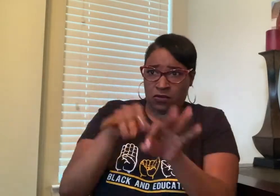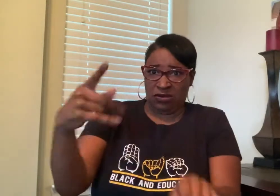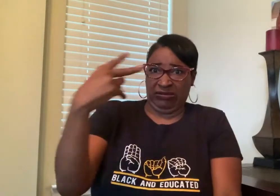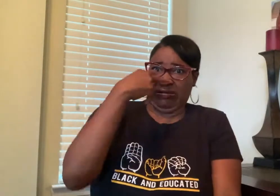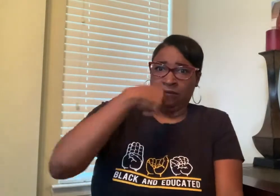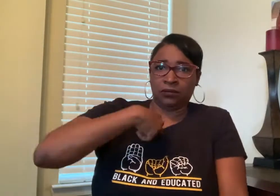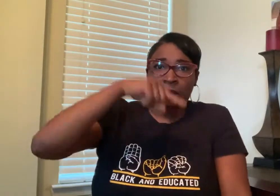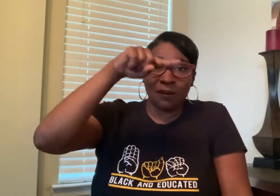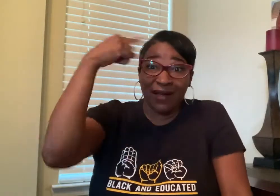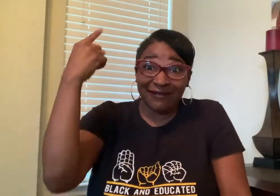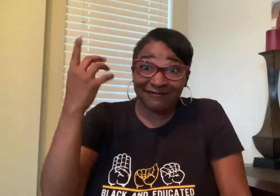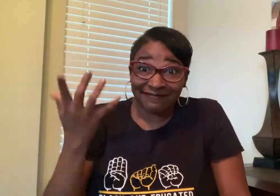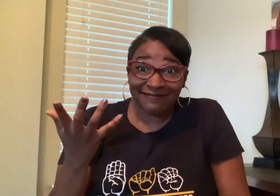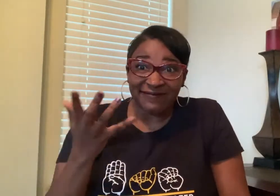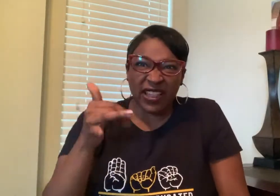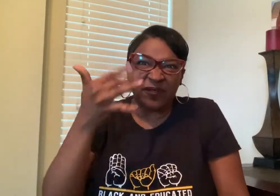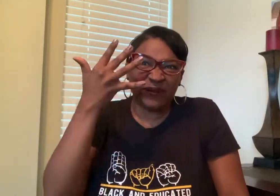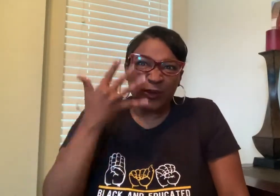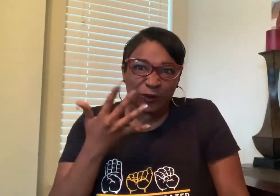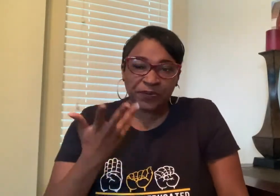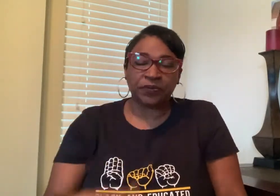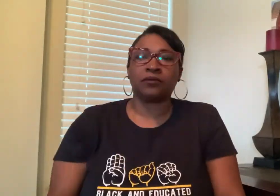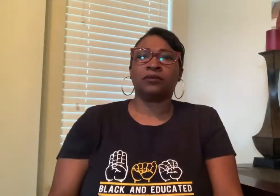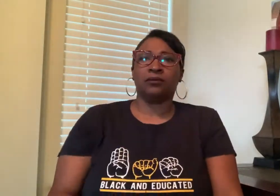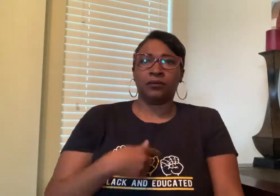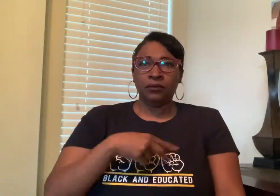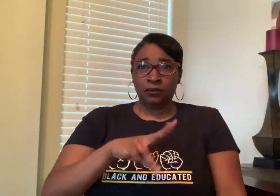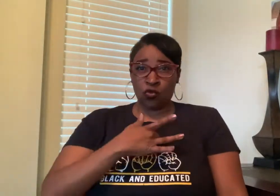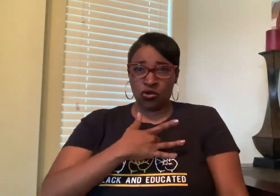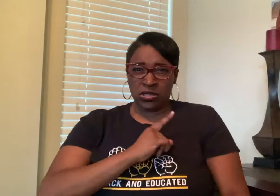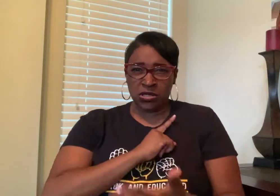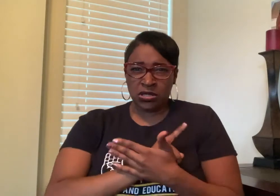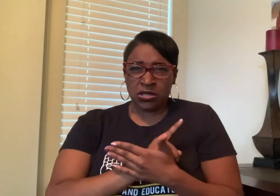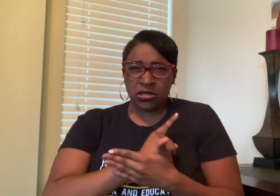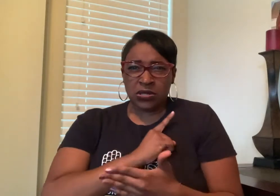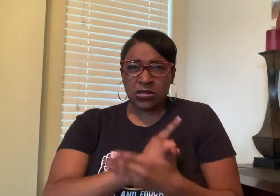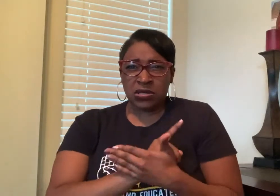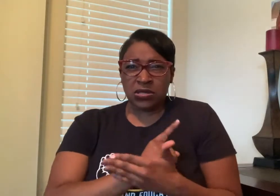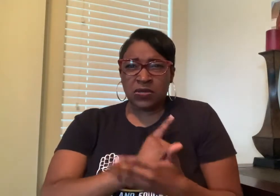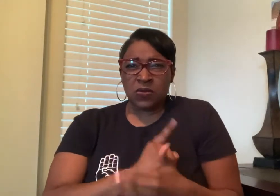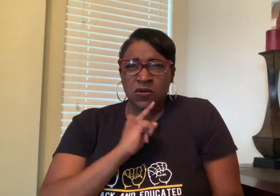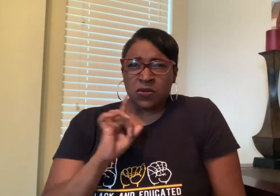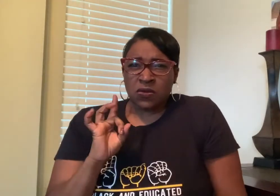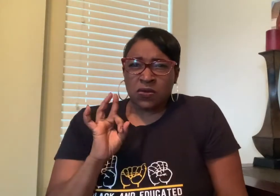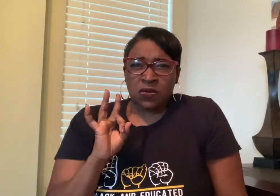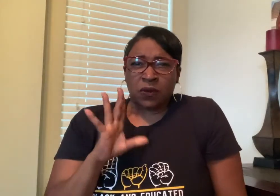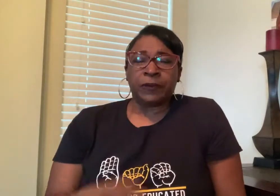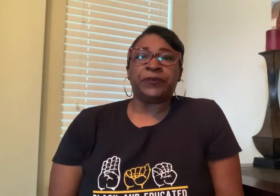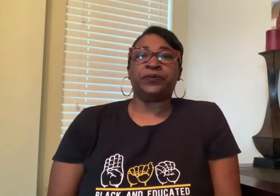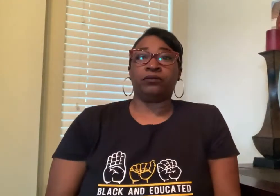Unfortunately, that’s not what matters to an officer; they just see a black person. My heart was racing as I approached.